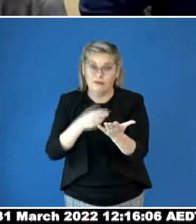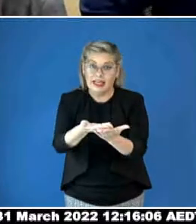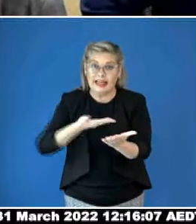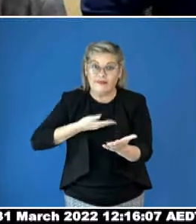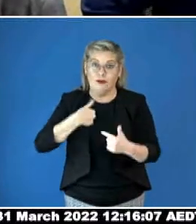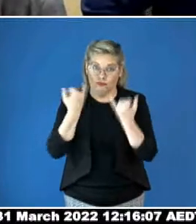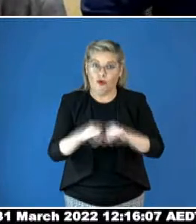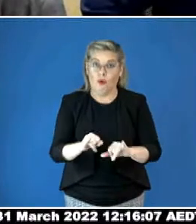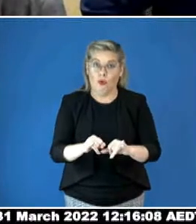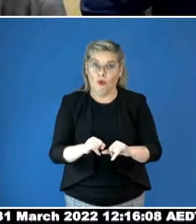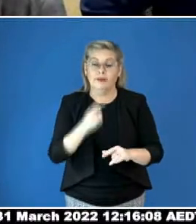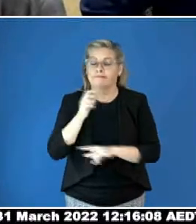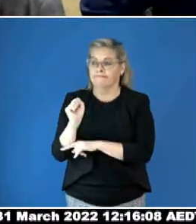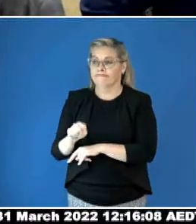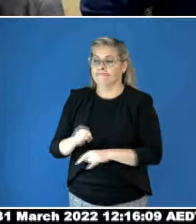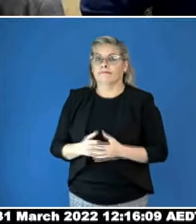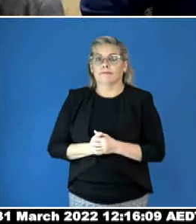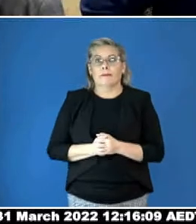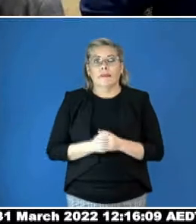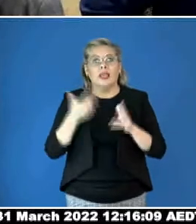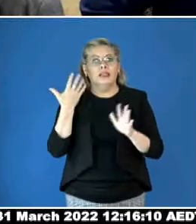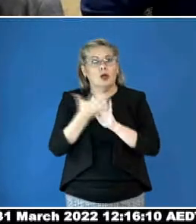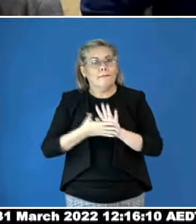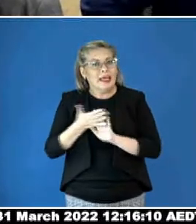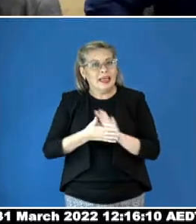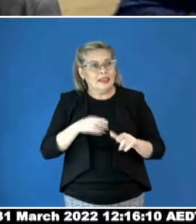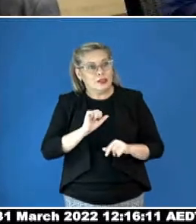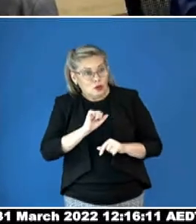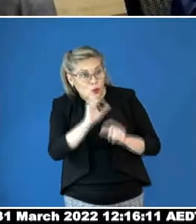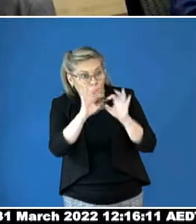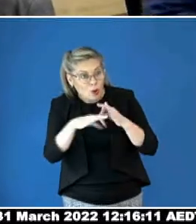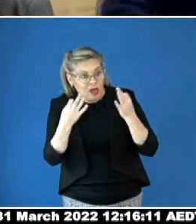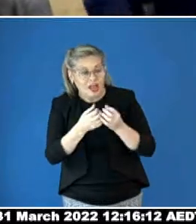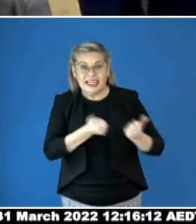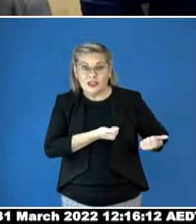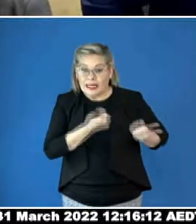Anglicare didn't provide any follow-up to Niky or her parents, did they? No.